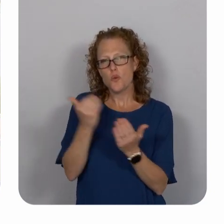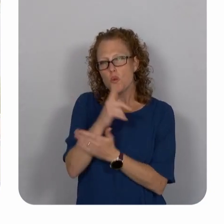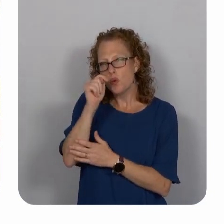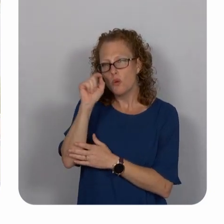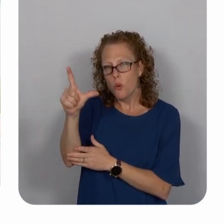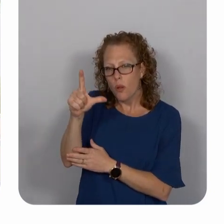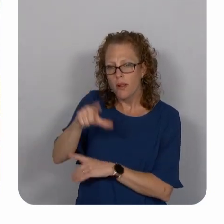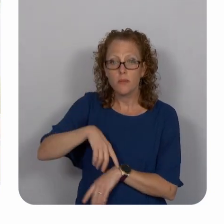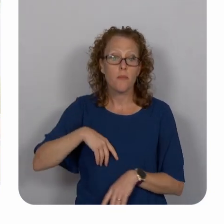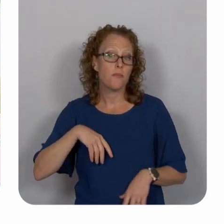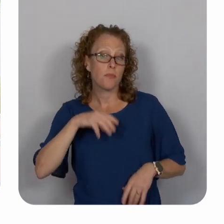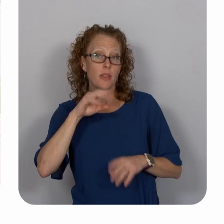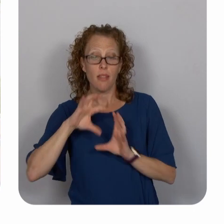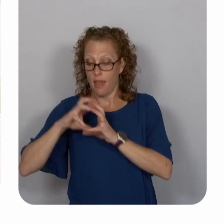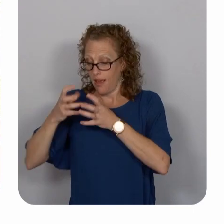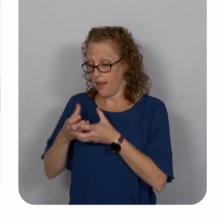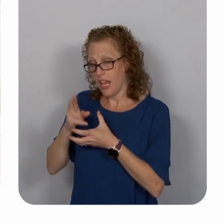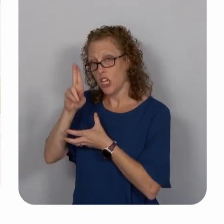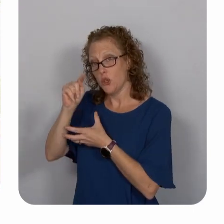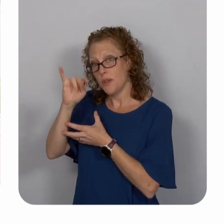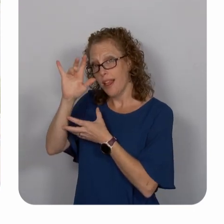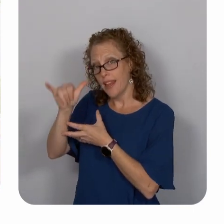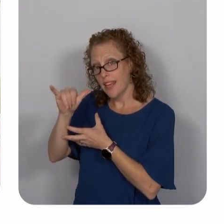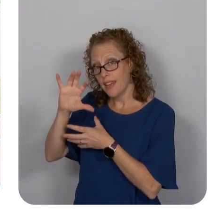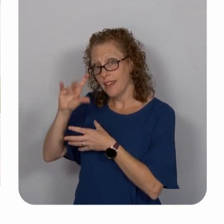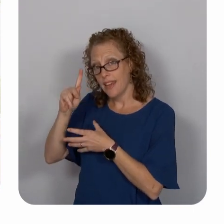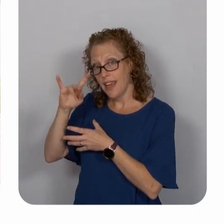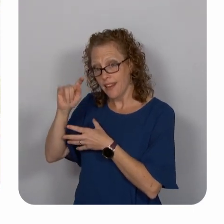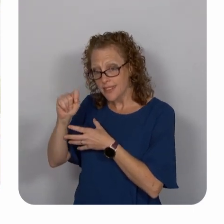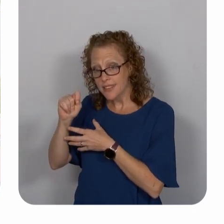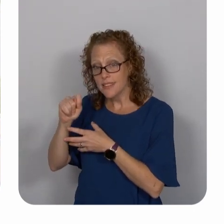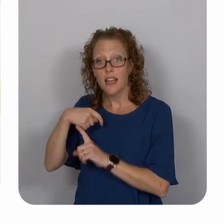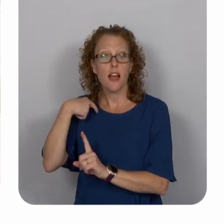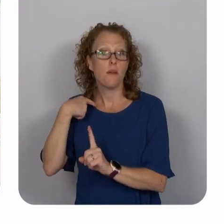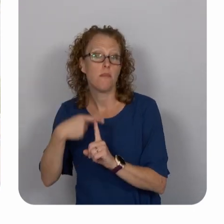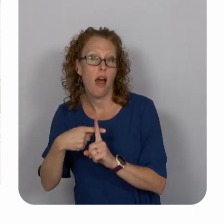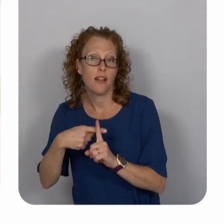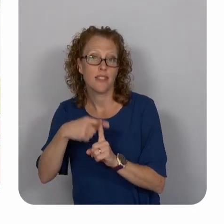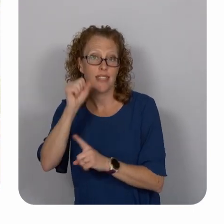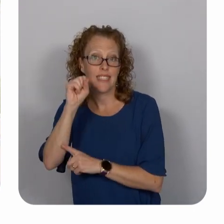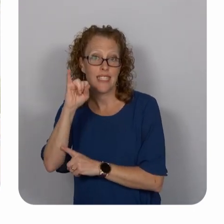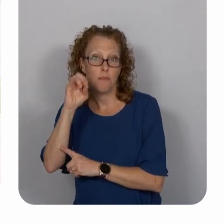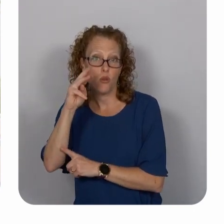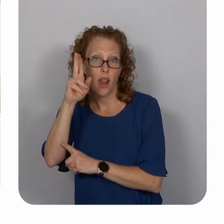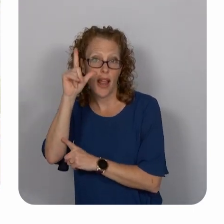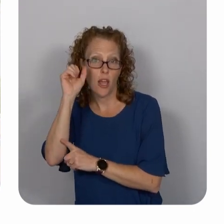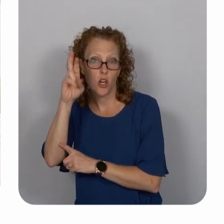Mixed Reality Utility Kit and Meta XR Simulator make your development cycles faster.